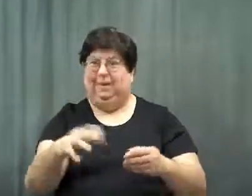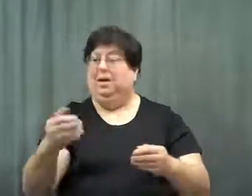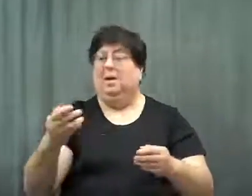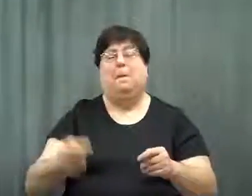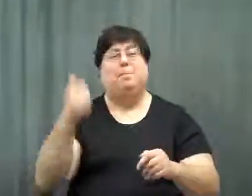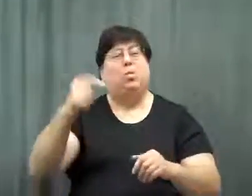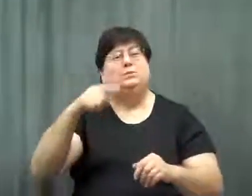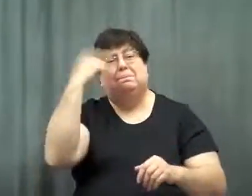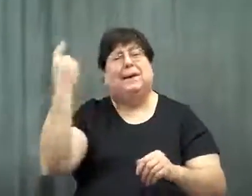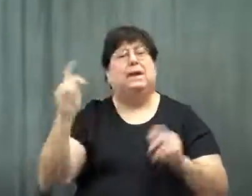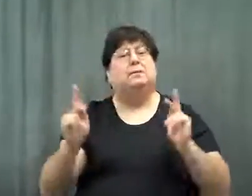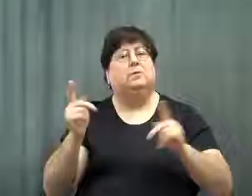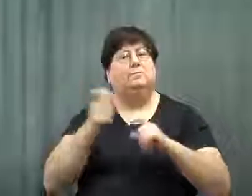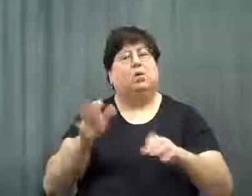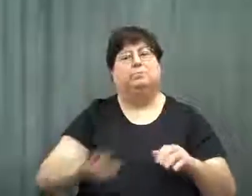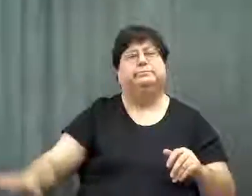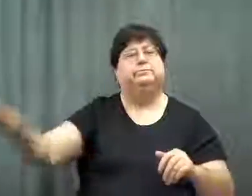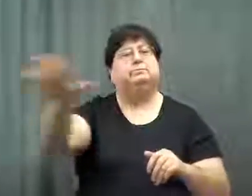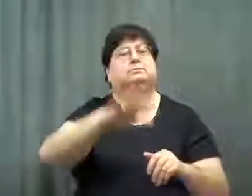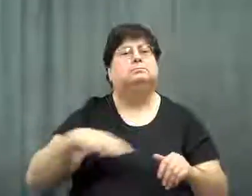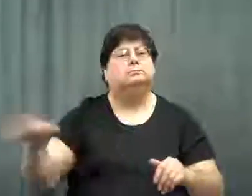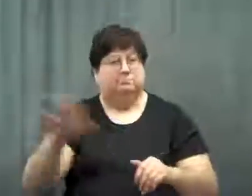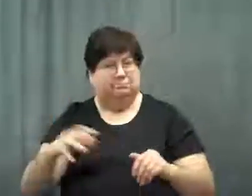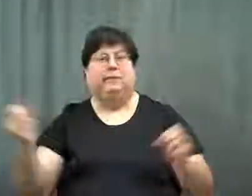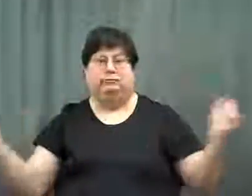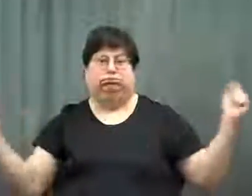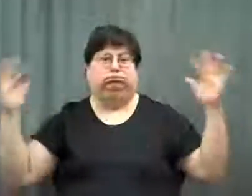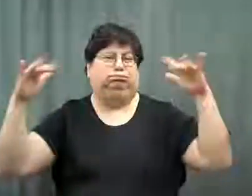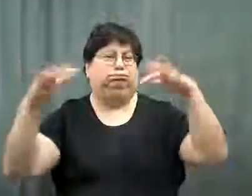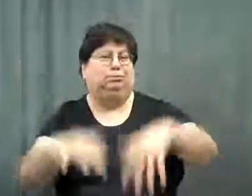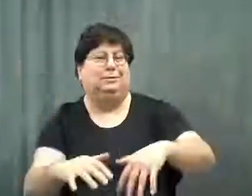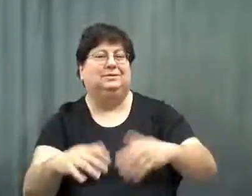mostly black people from the area gathered there.